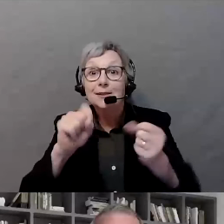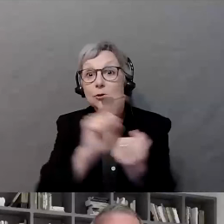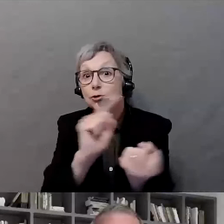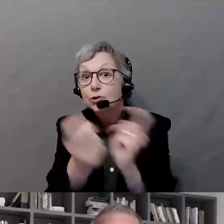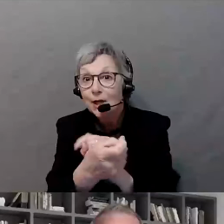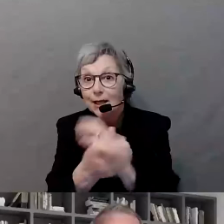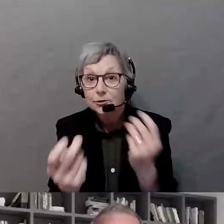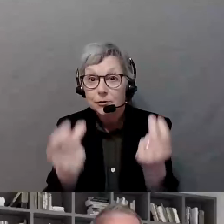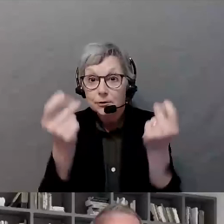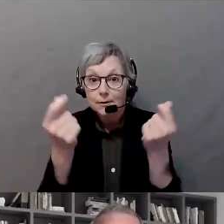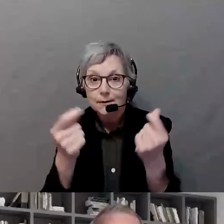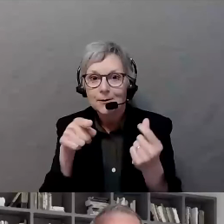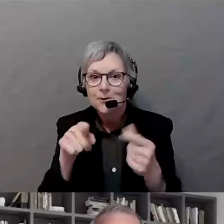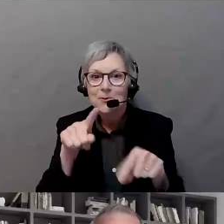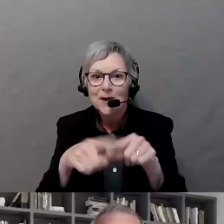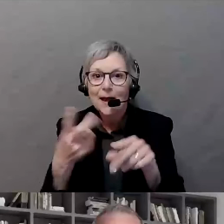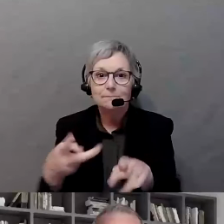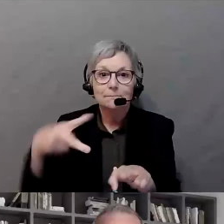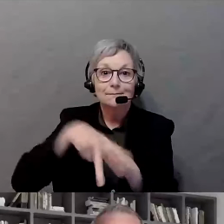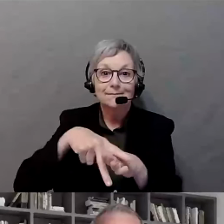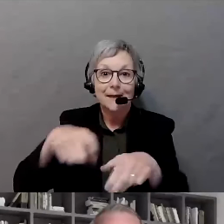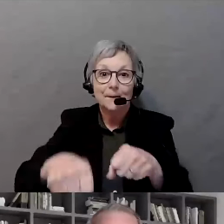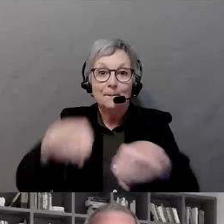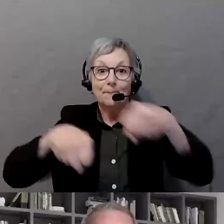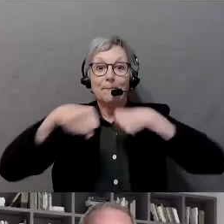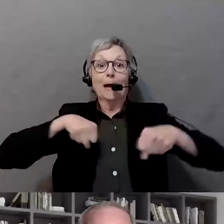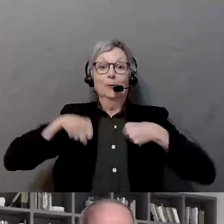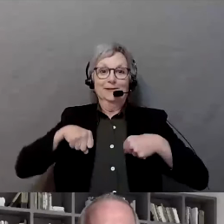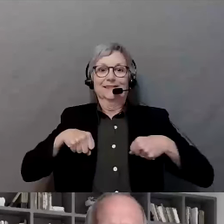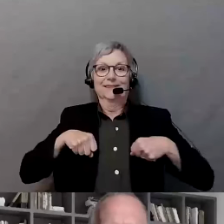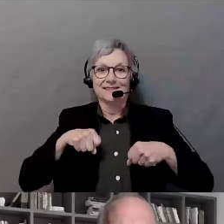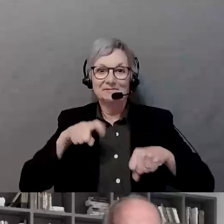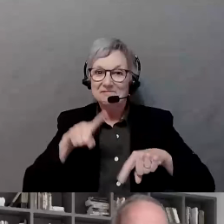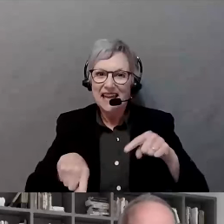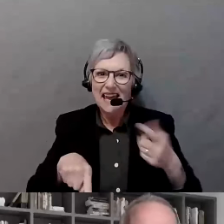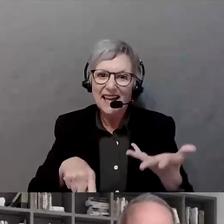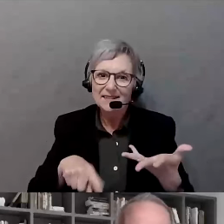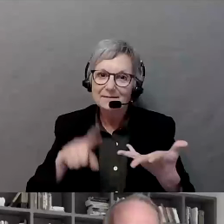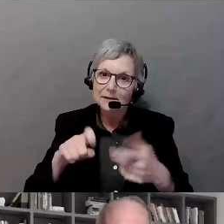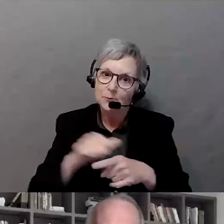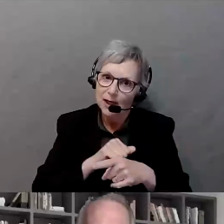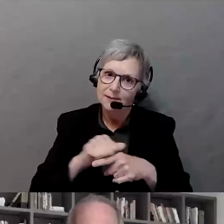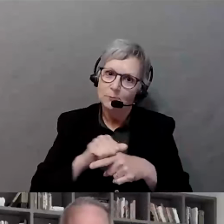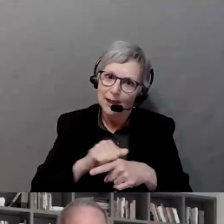TOLD ME TO, YOU CANNOT. HAVE YOU TO PRACTICE AND PRACTICE AND